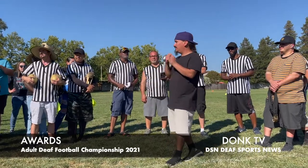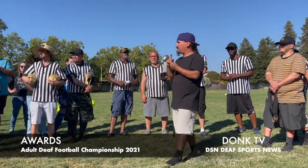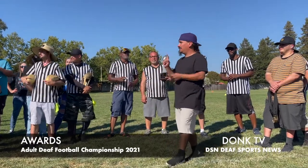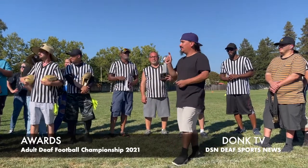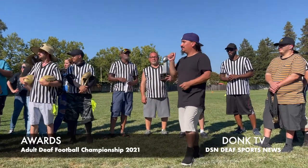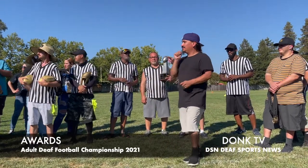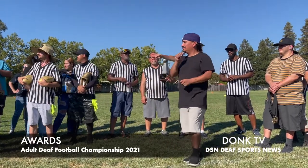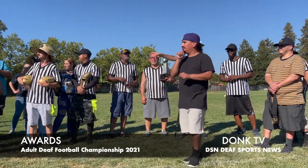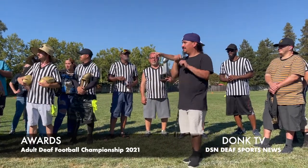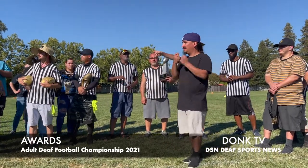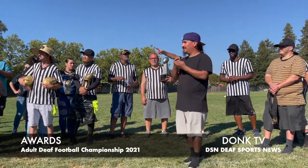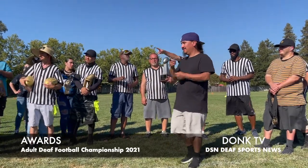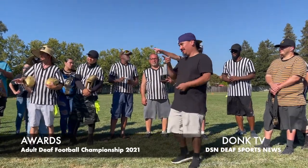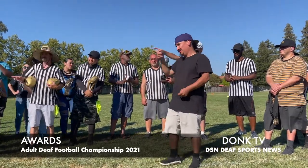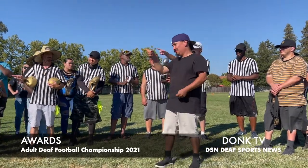Arizona Team? Where are you guys?